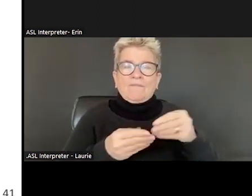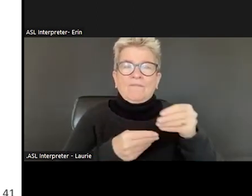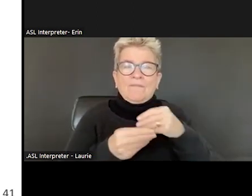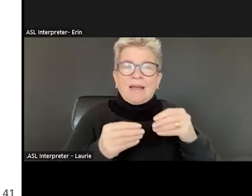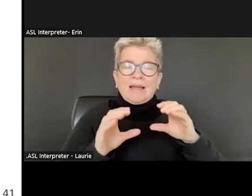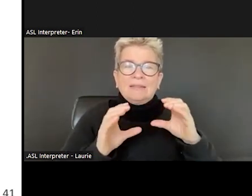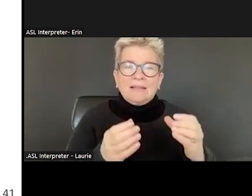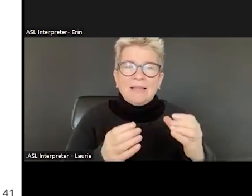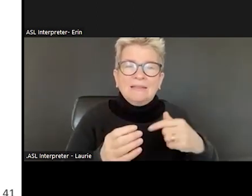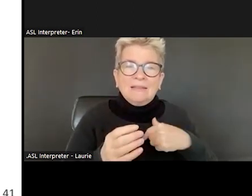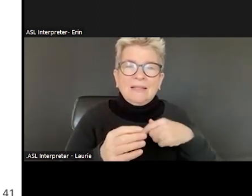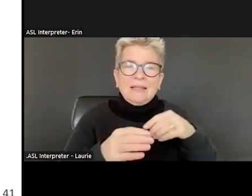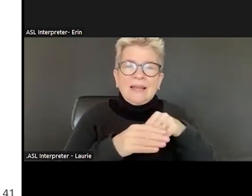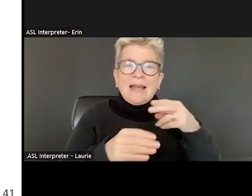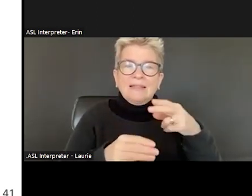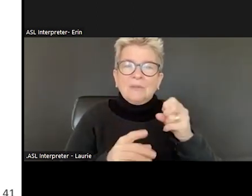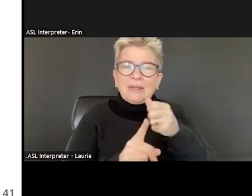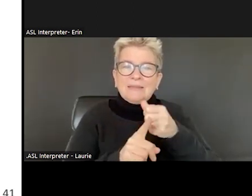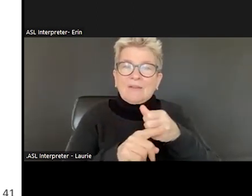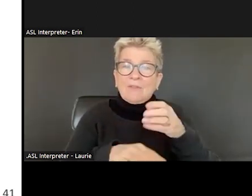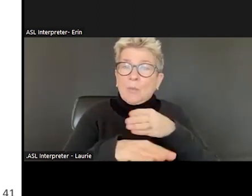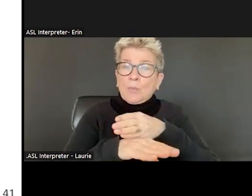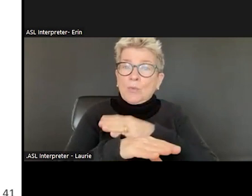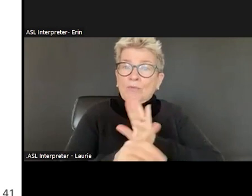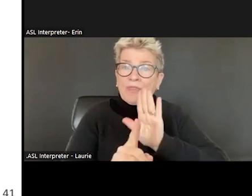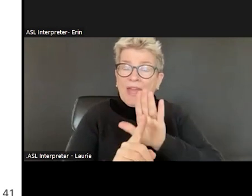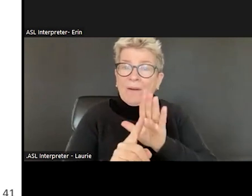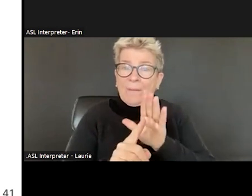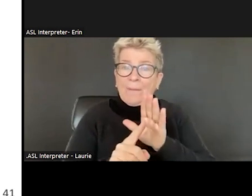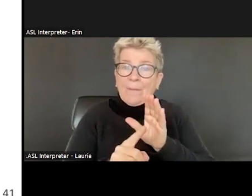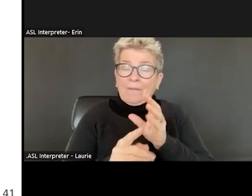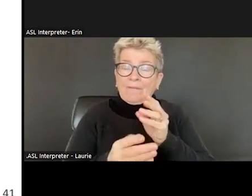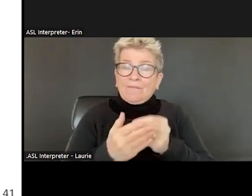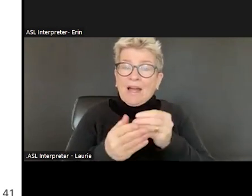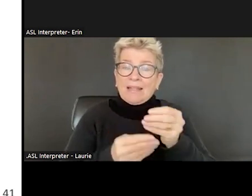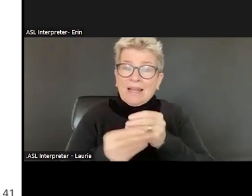own finances afterwards. So this is kind of a super interesting and fun finding and